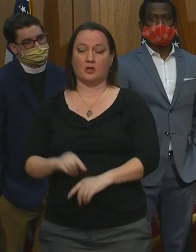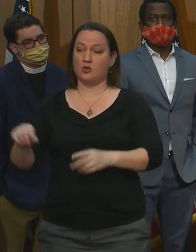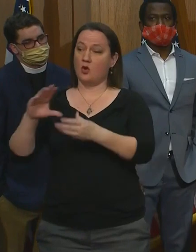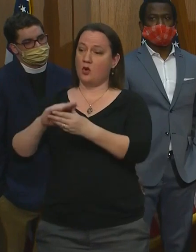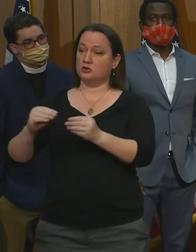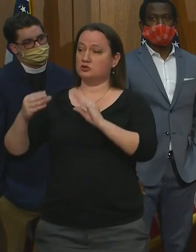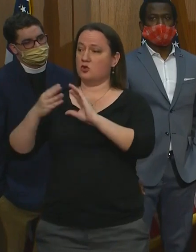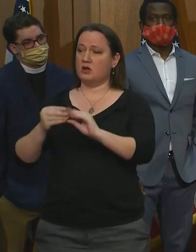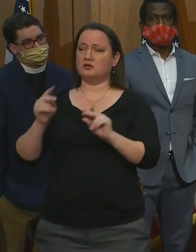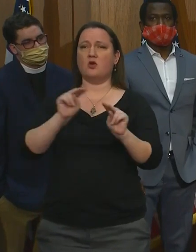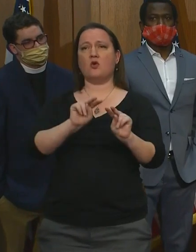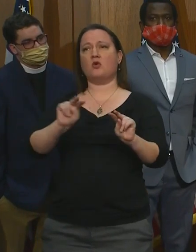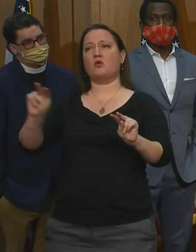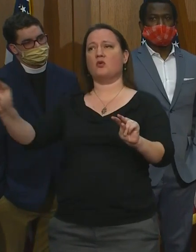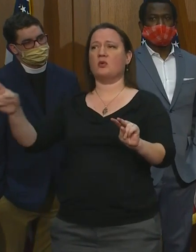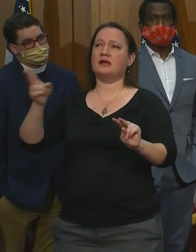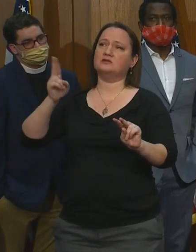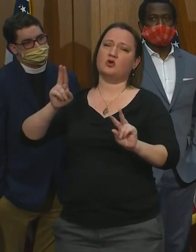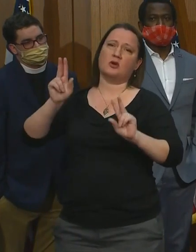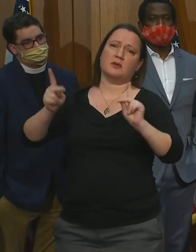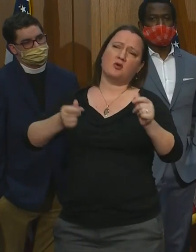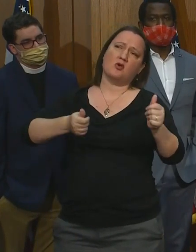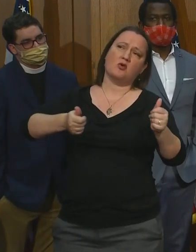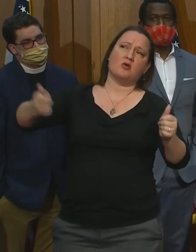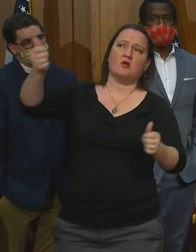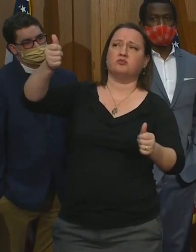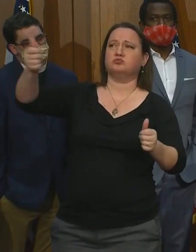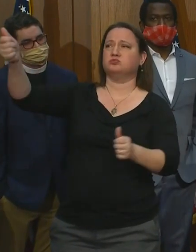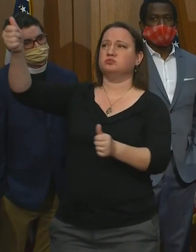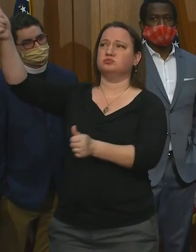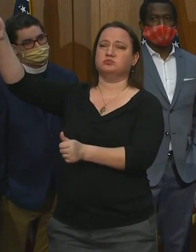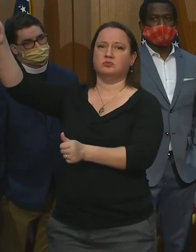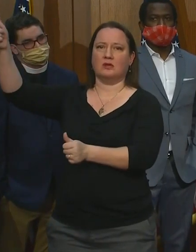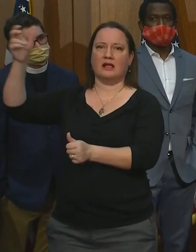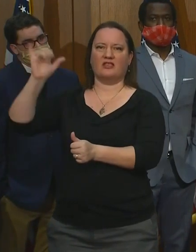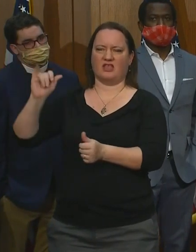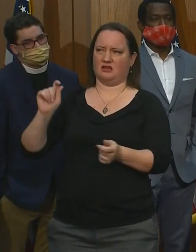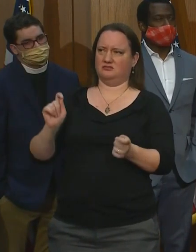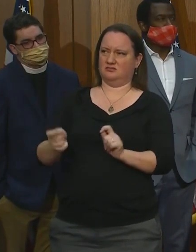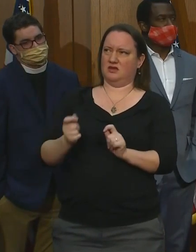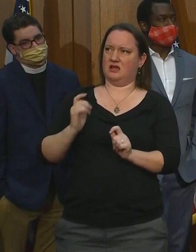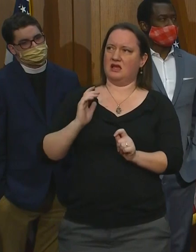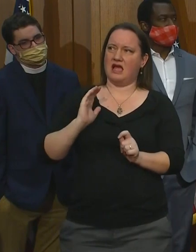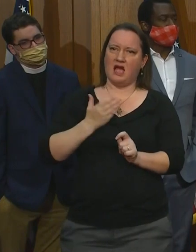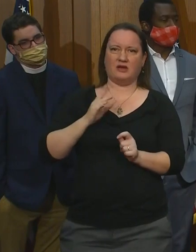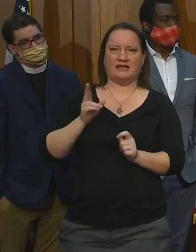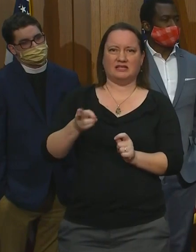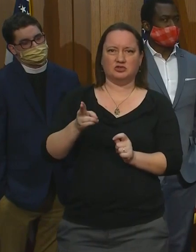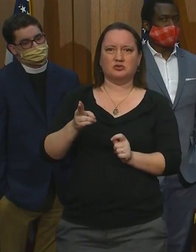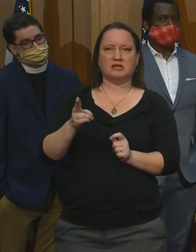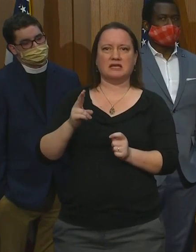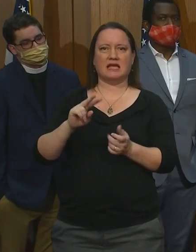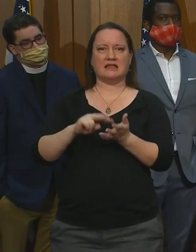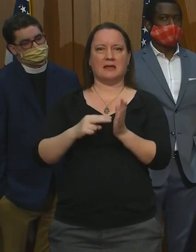AND ITS LEADERS AS GRANTOR WROTE FIGURES DISTORT OUR UNDERSTANDING OF HISTORY AND